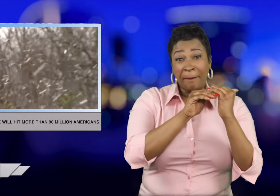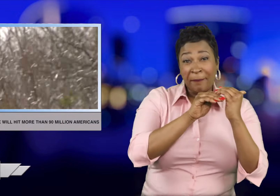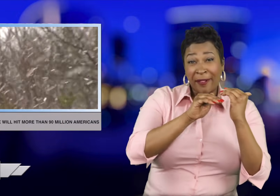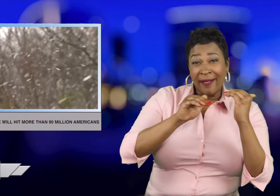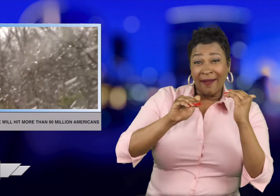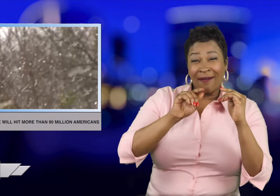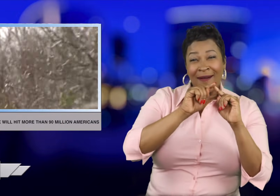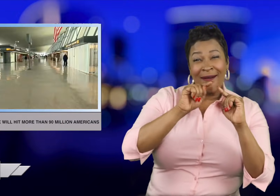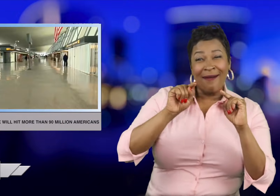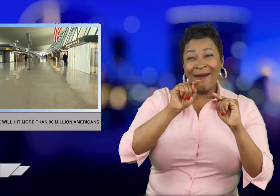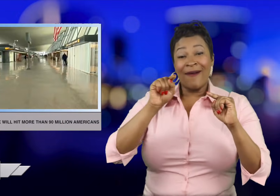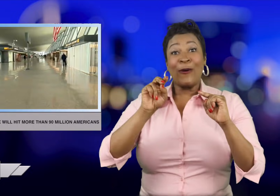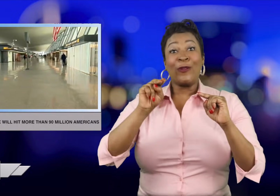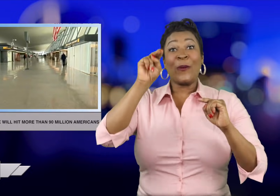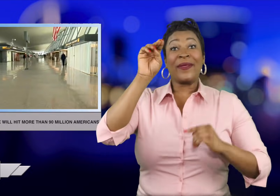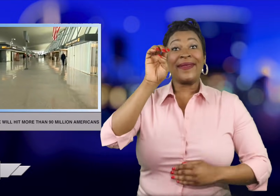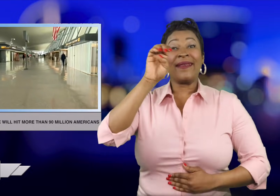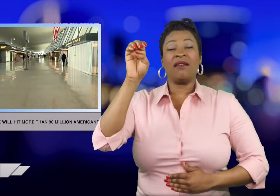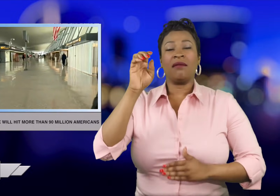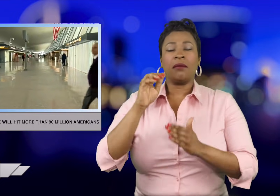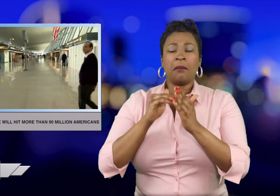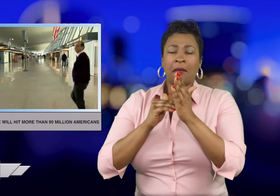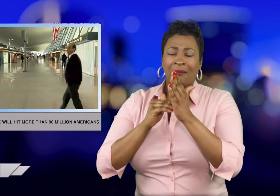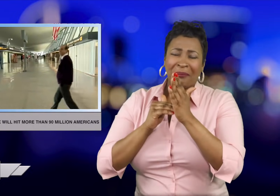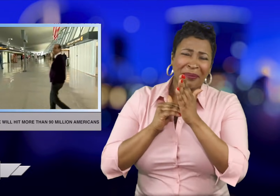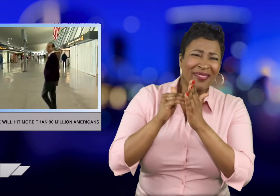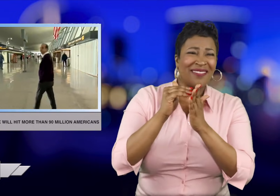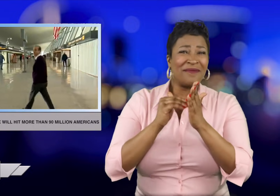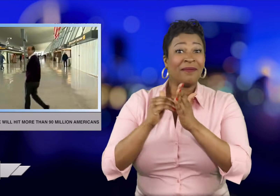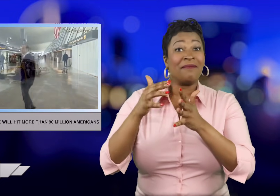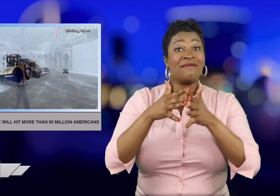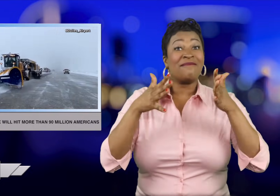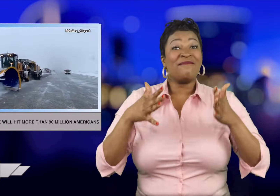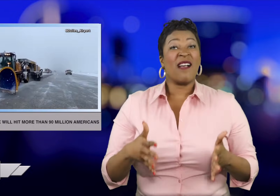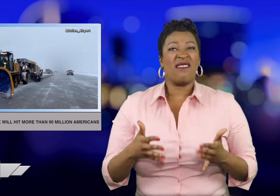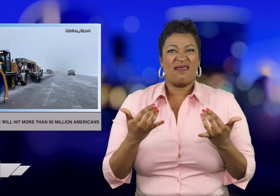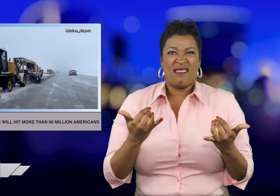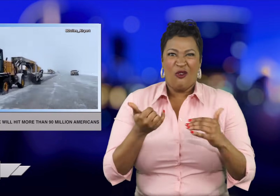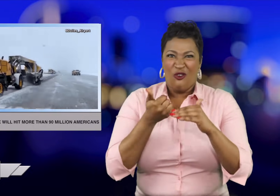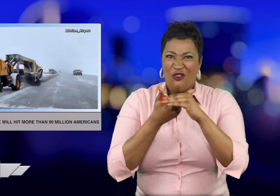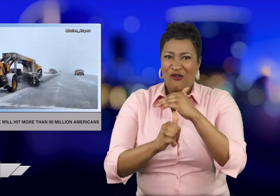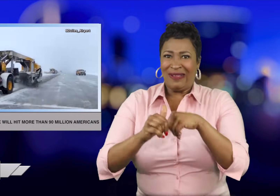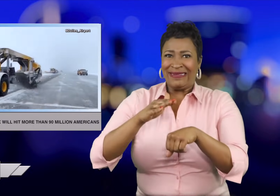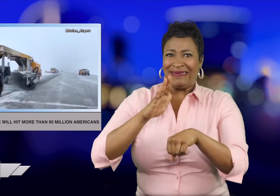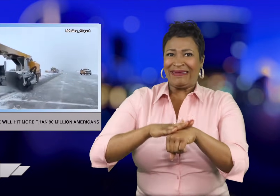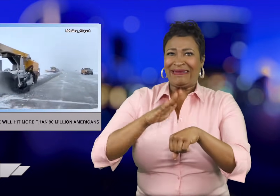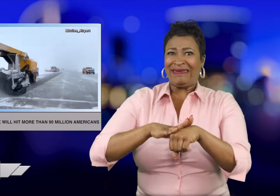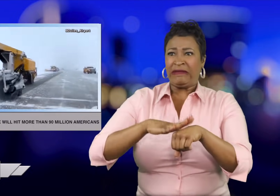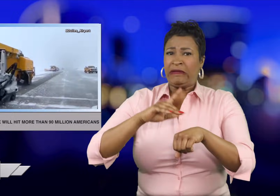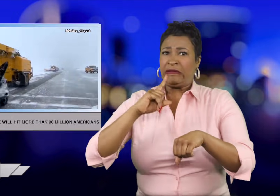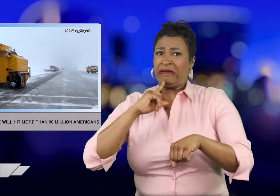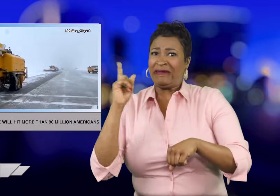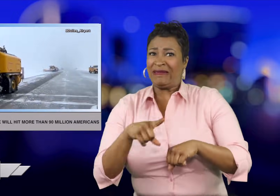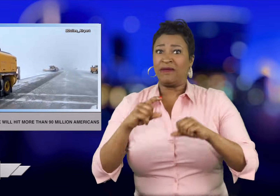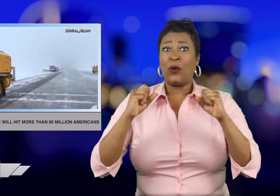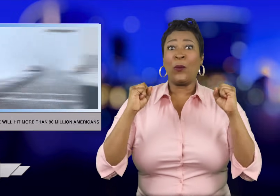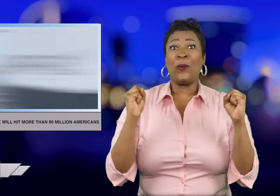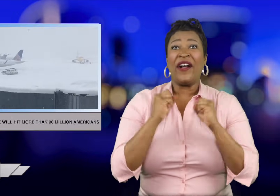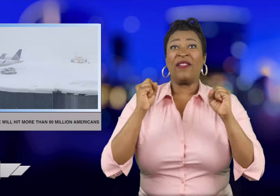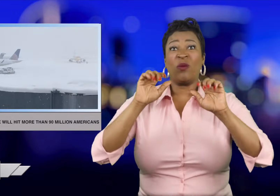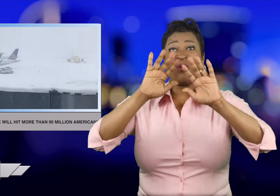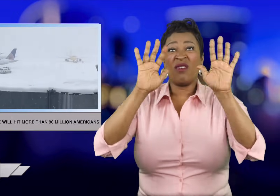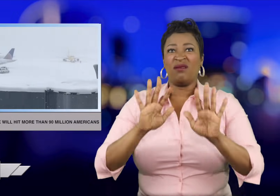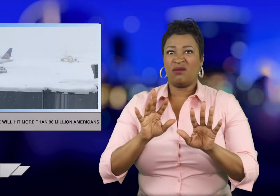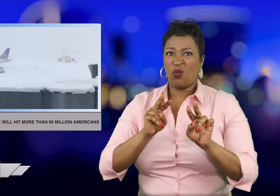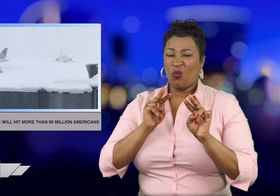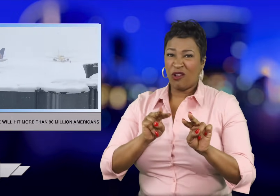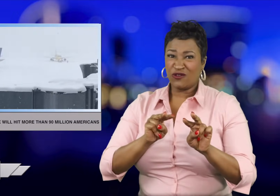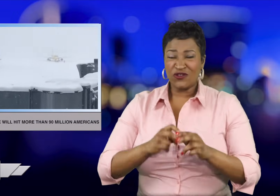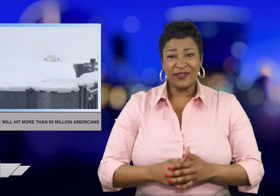Tens of millions of Americans from the Plains to the Northeast are under a winter weather